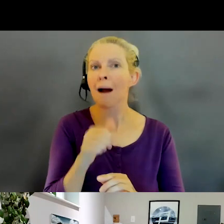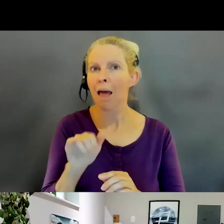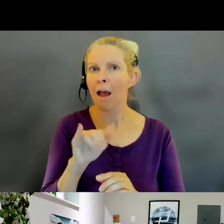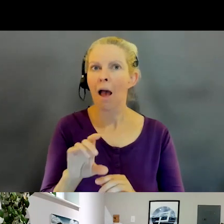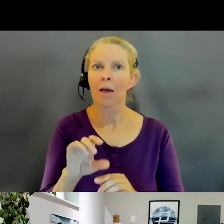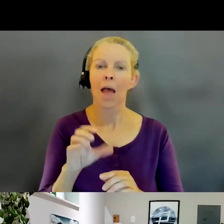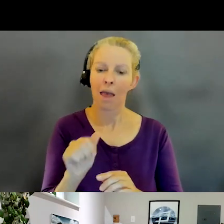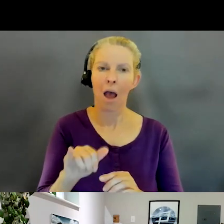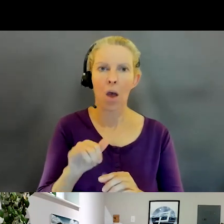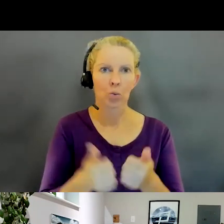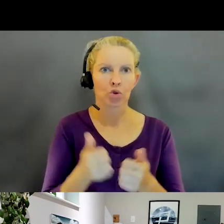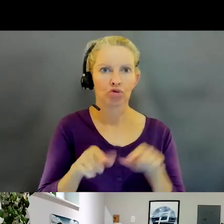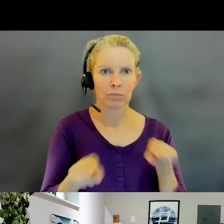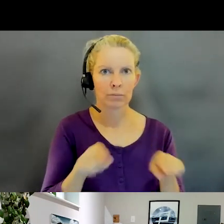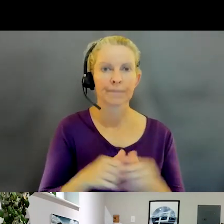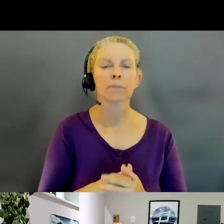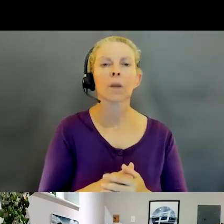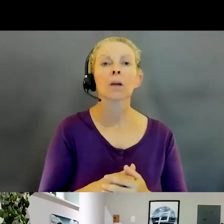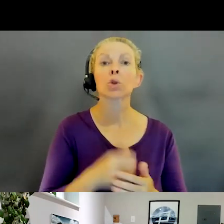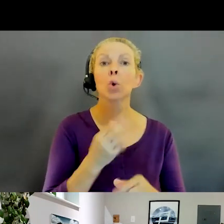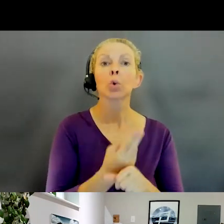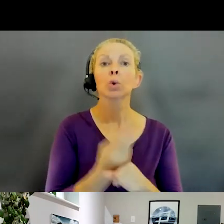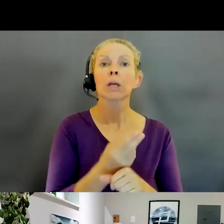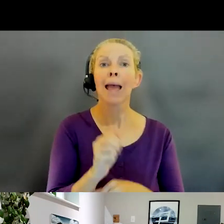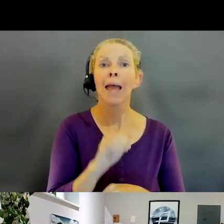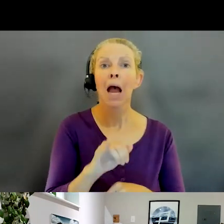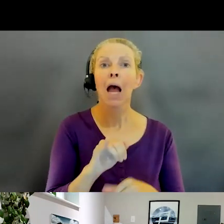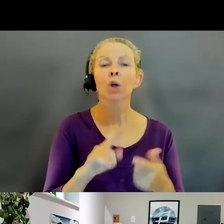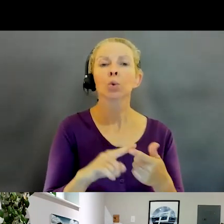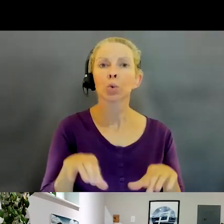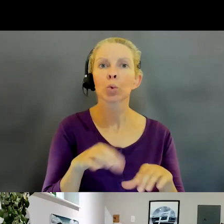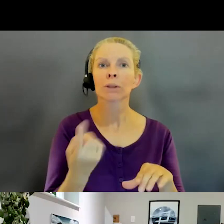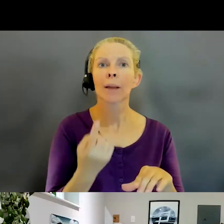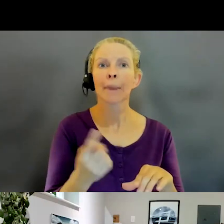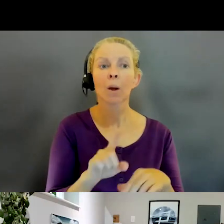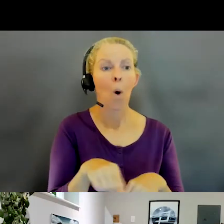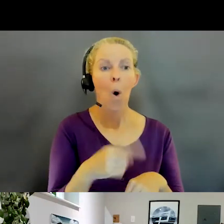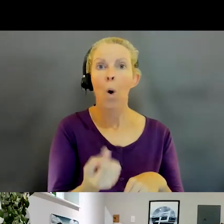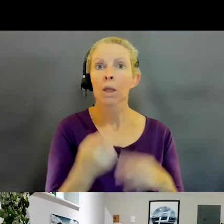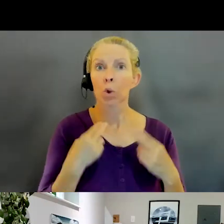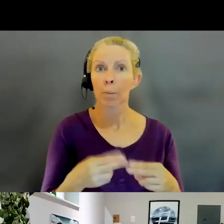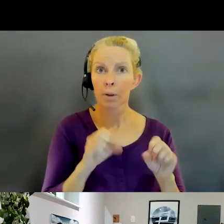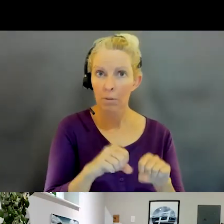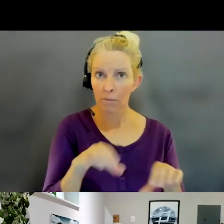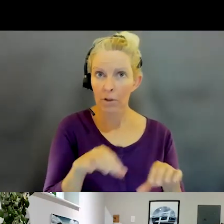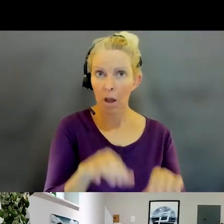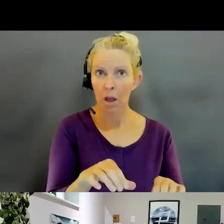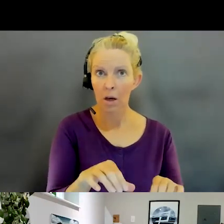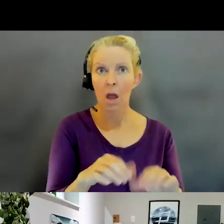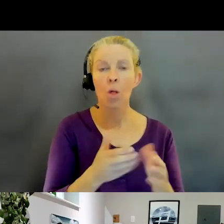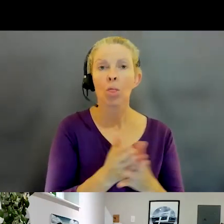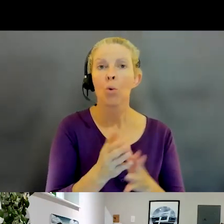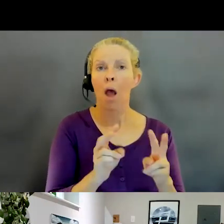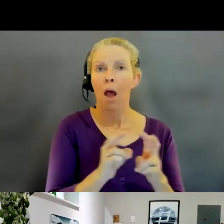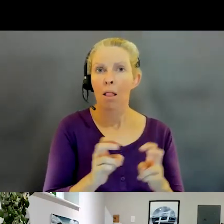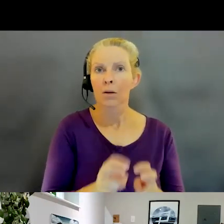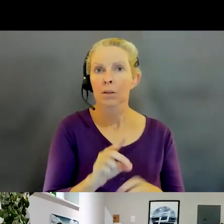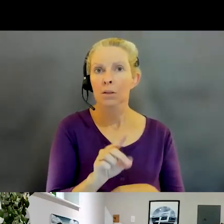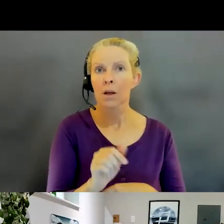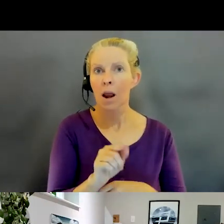artificial intelligence to do something that only a human could have done by analyzing data. And so